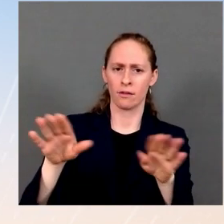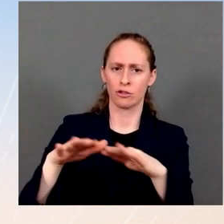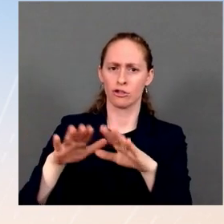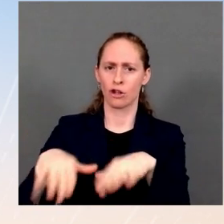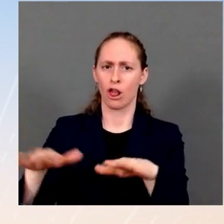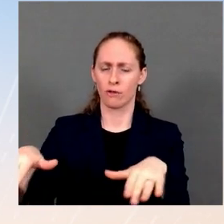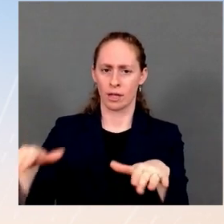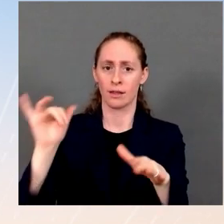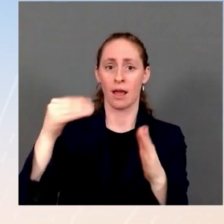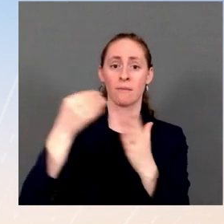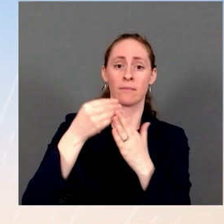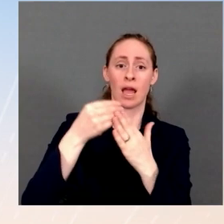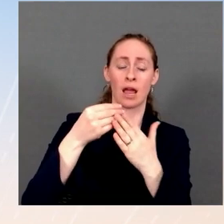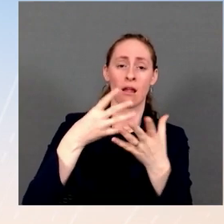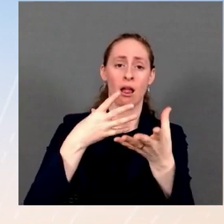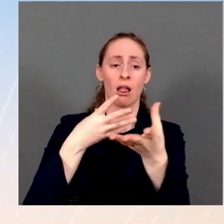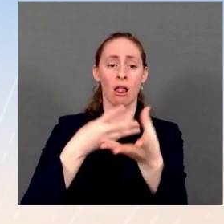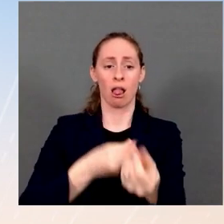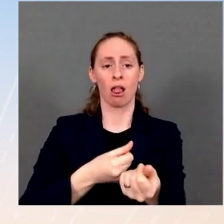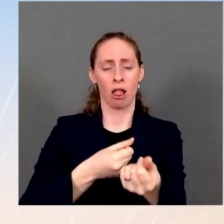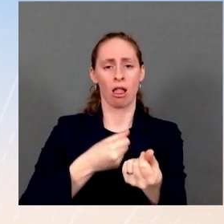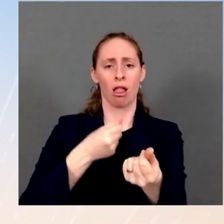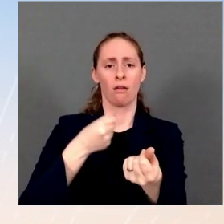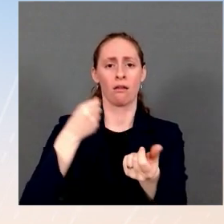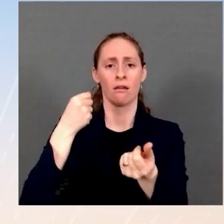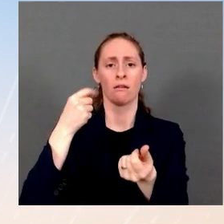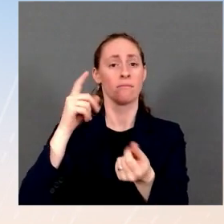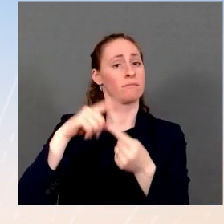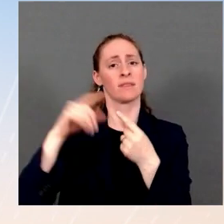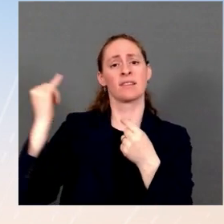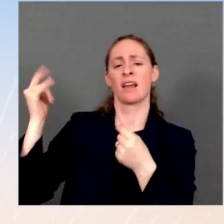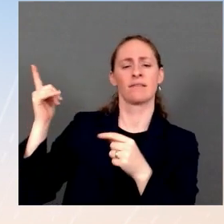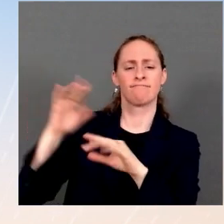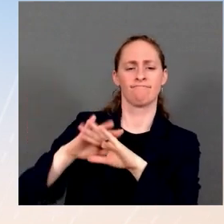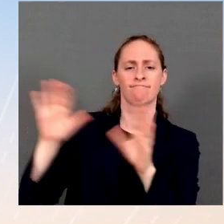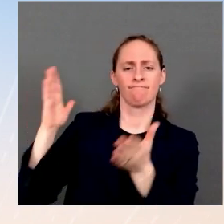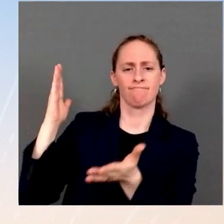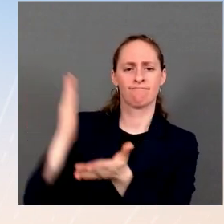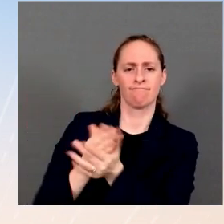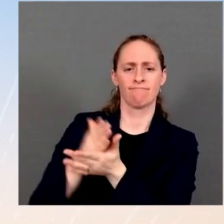so I would refer you to the DOJ. I can't speak from -- from it from here -- about it from here.